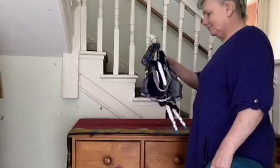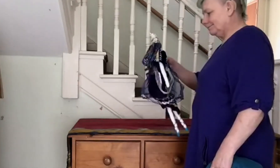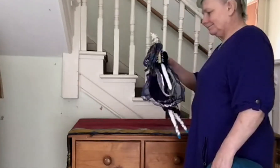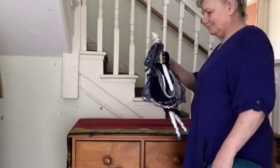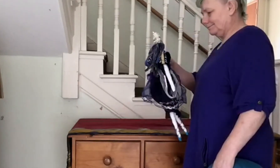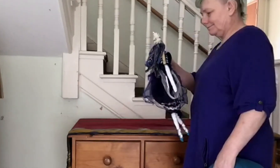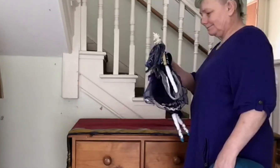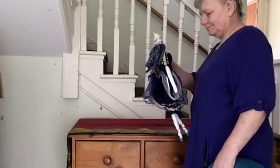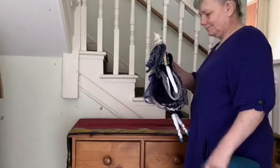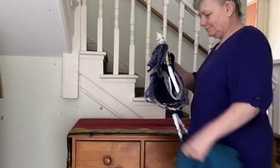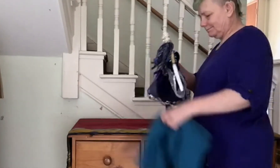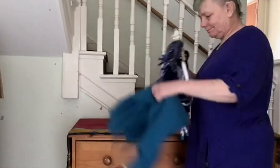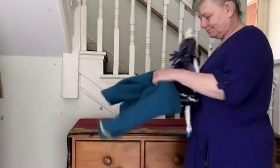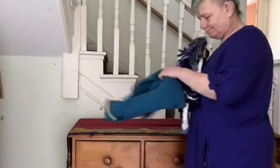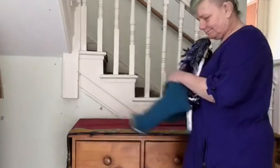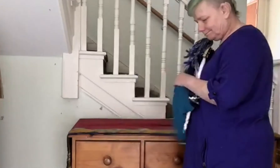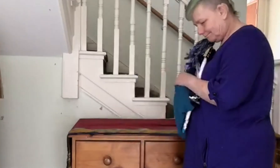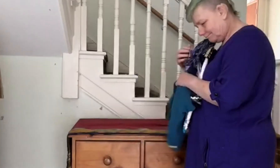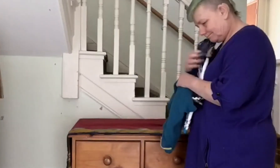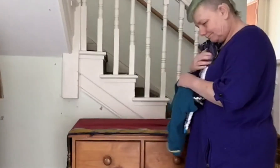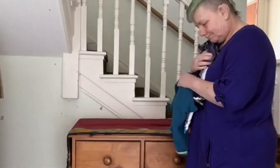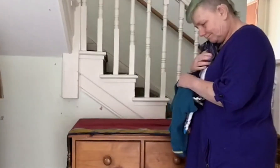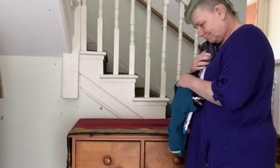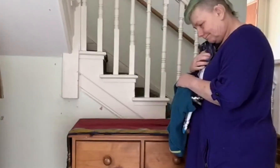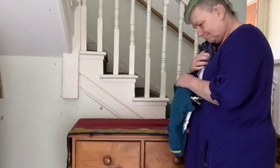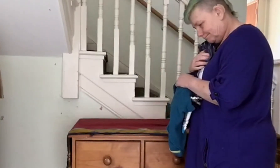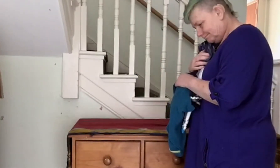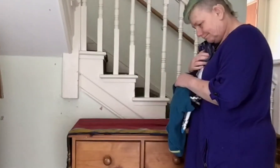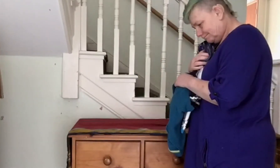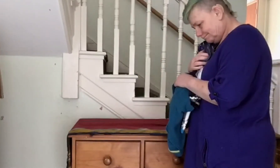Give me my Lisa. And when she shall die,